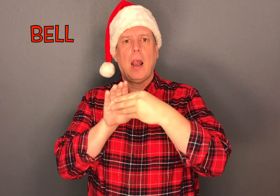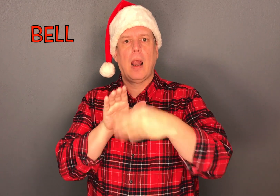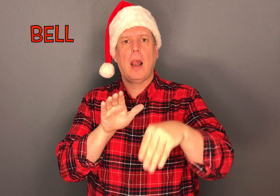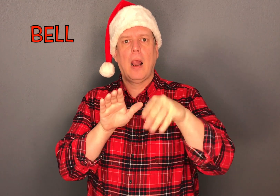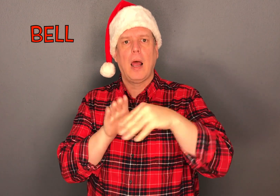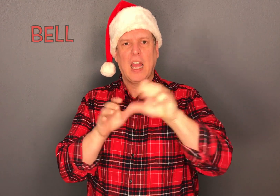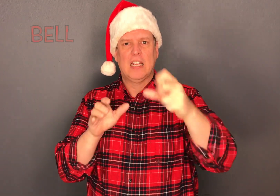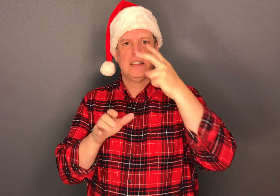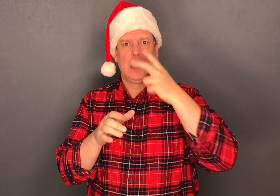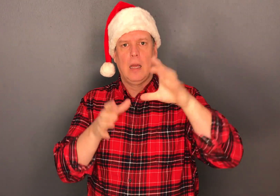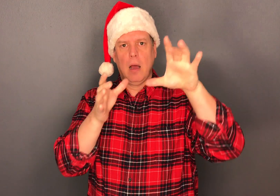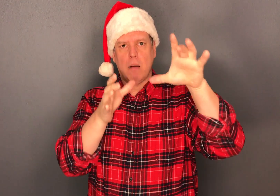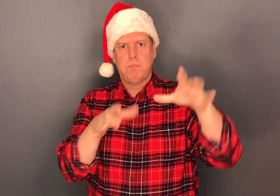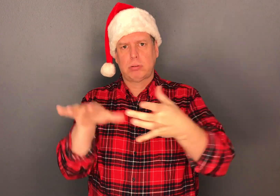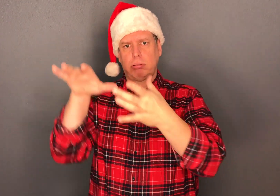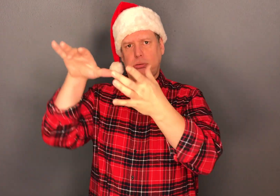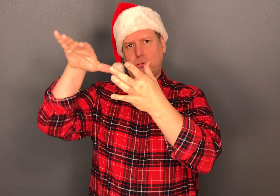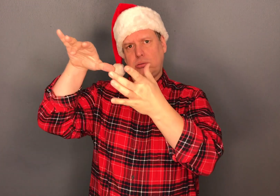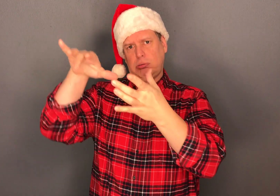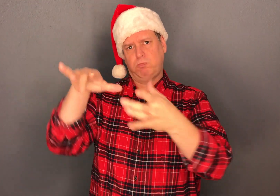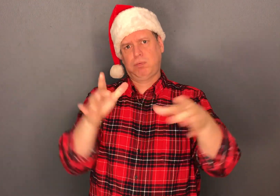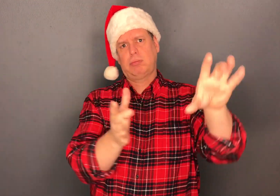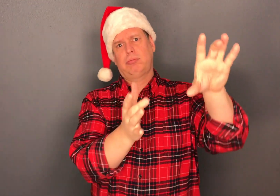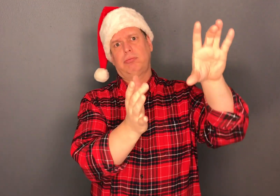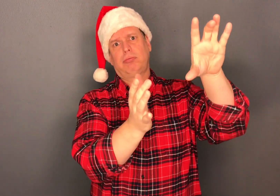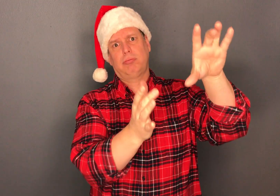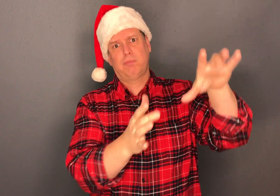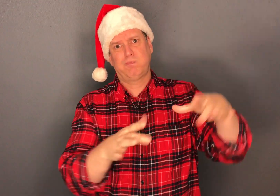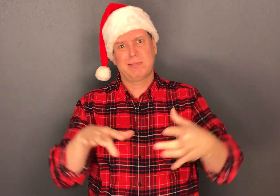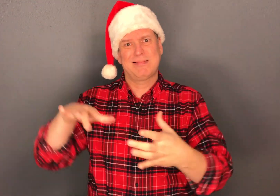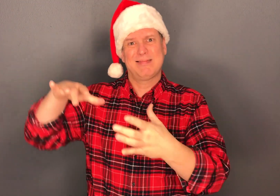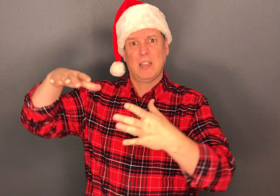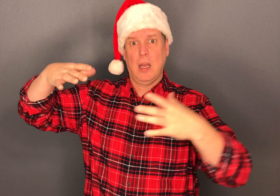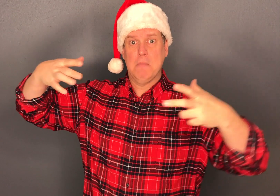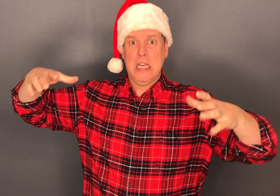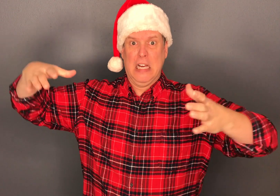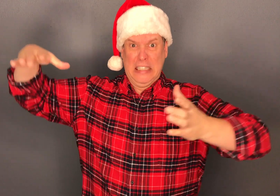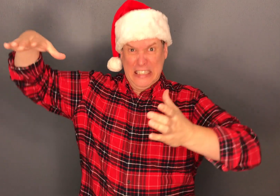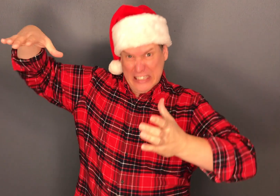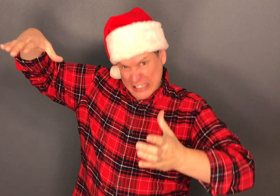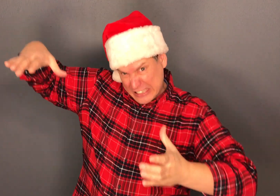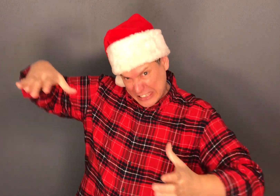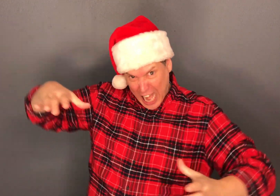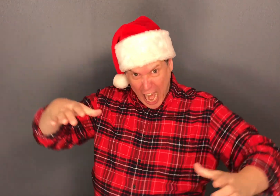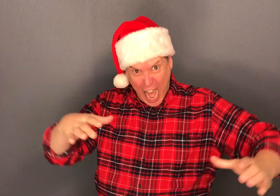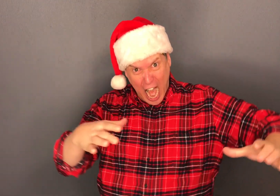and bail you can see that we're depicting movement of a bell when we do